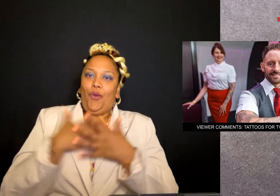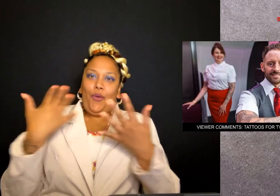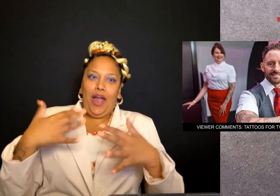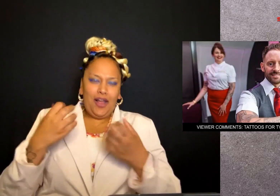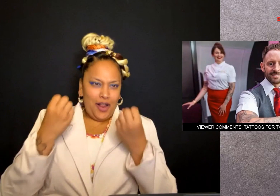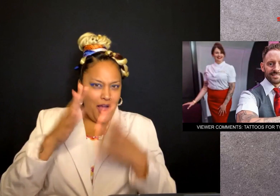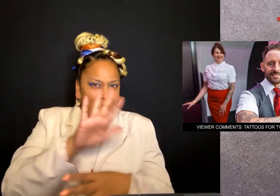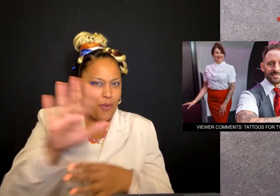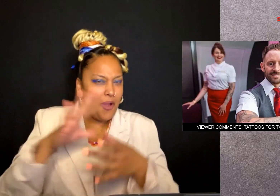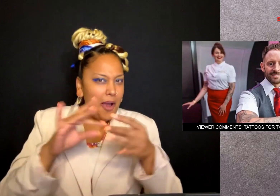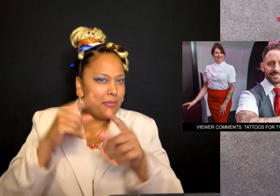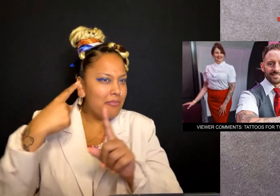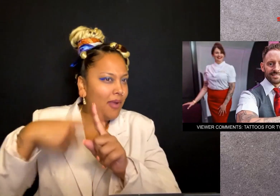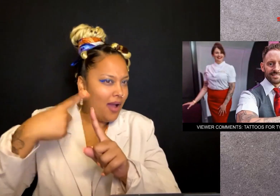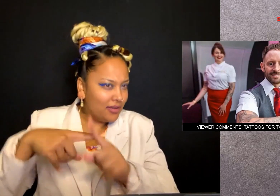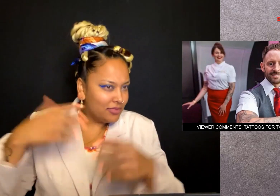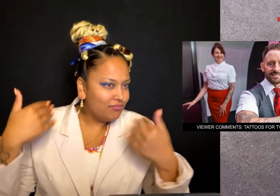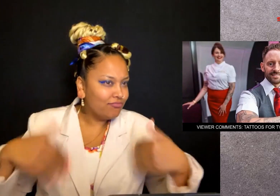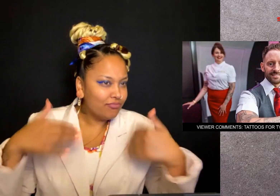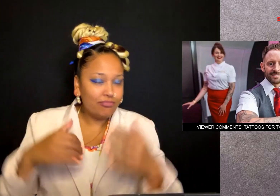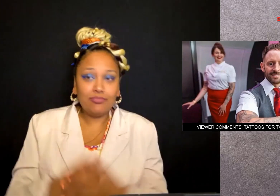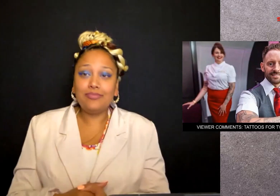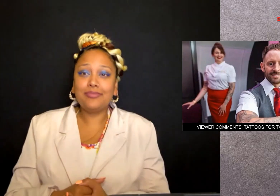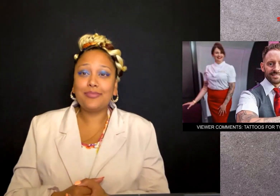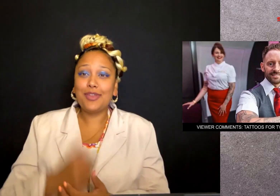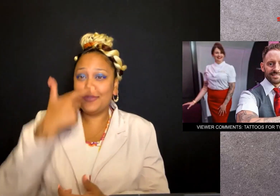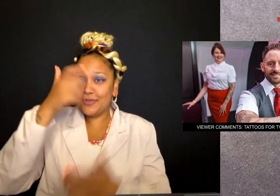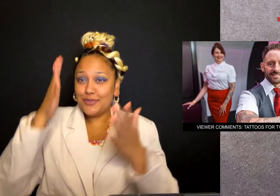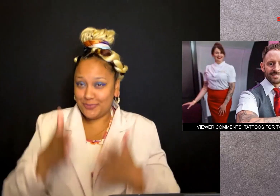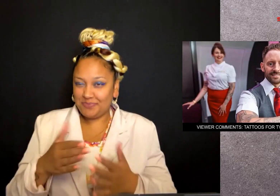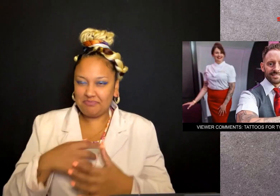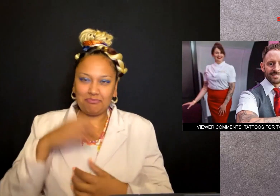especially my tattoos wow many of your comments were very positive